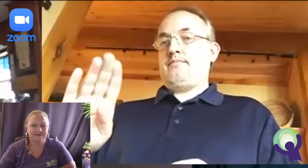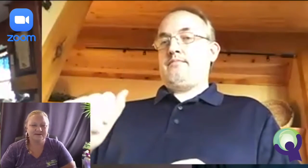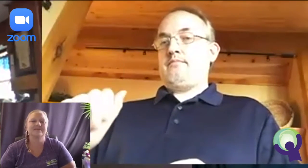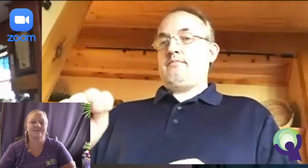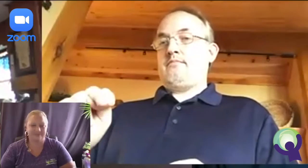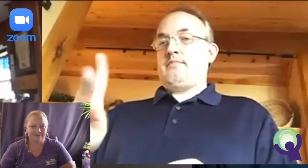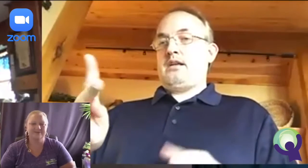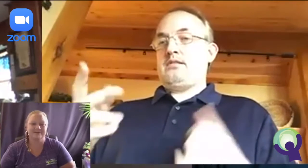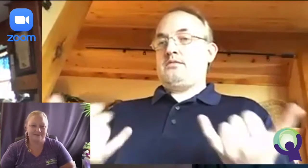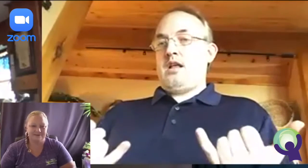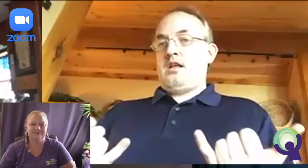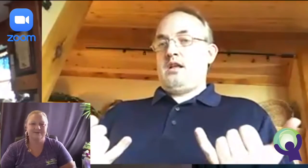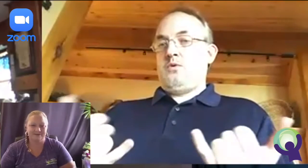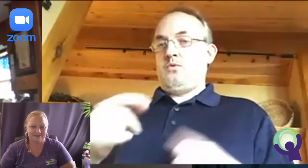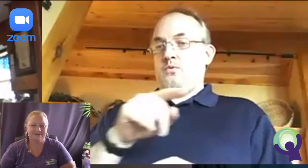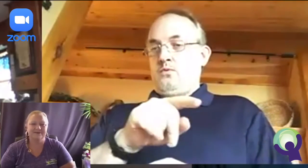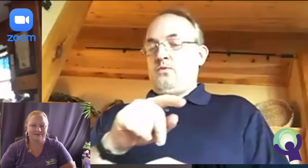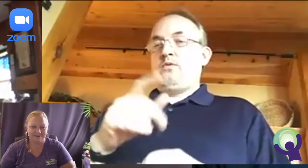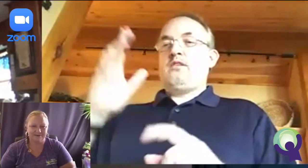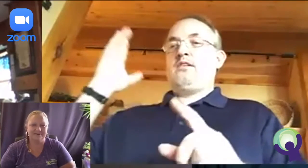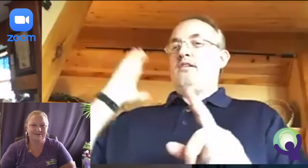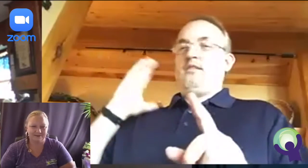I think it was.... yeah it's currently where the M and I bank is.